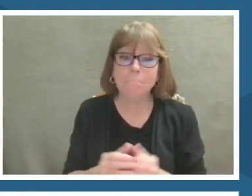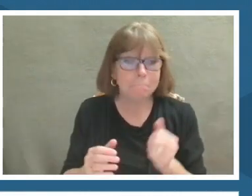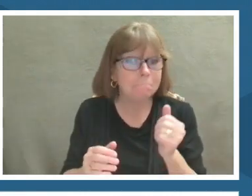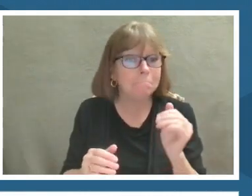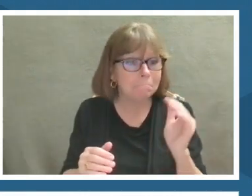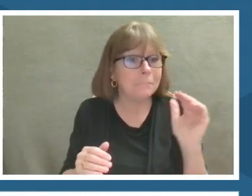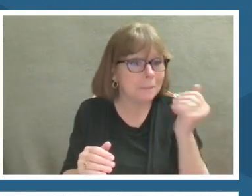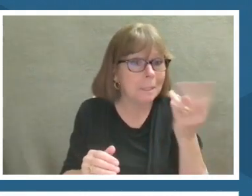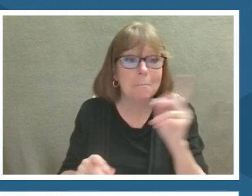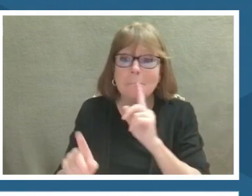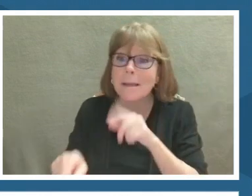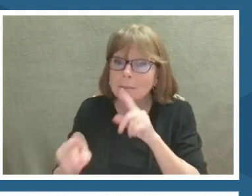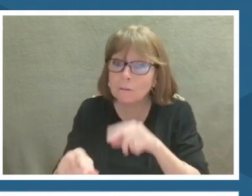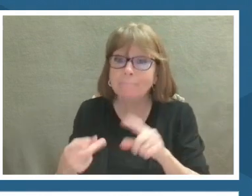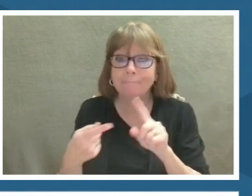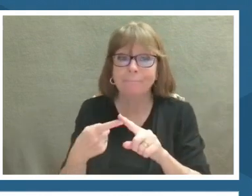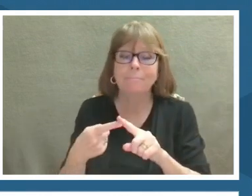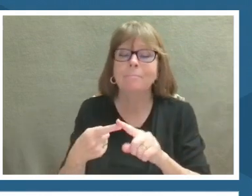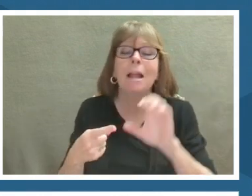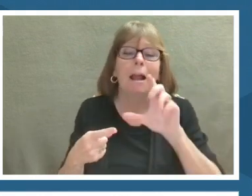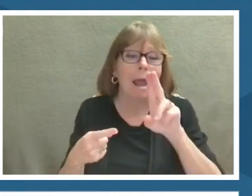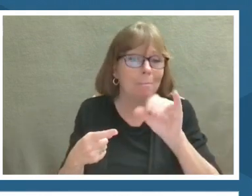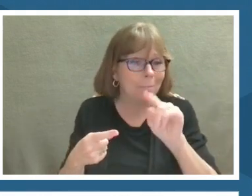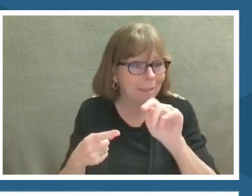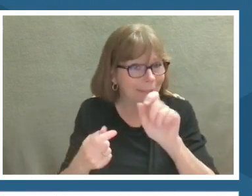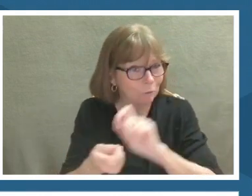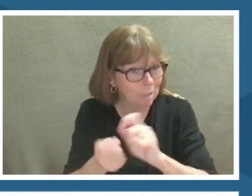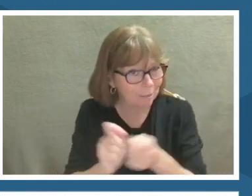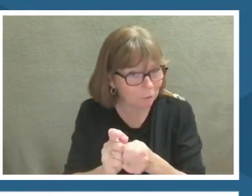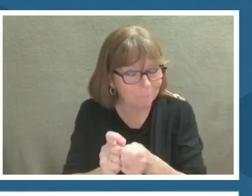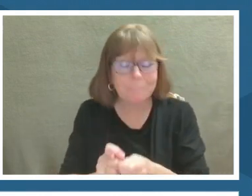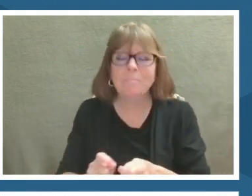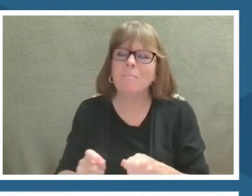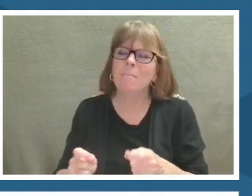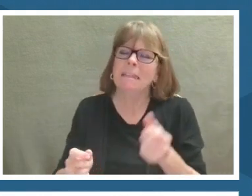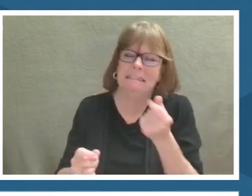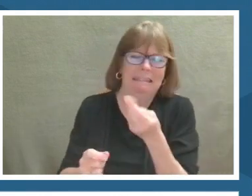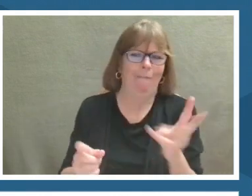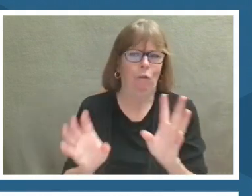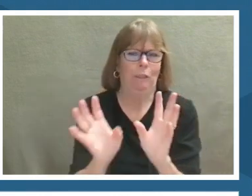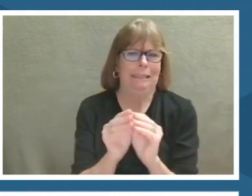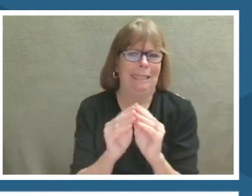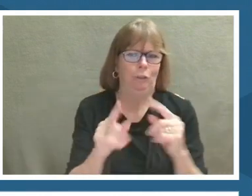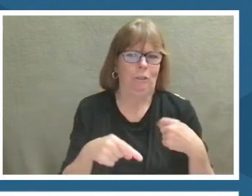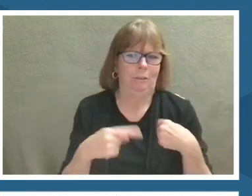climate change um and we've seen quite a